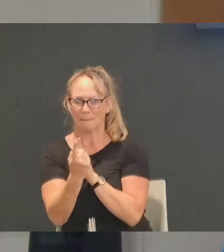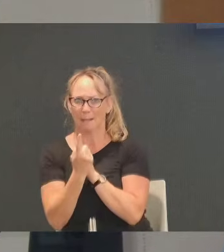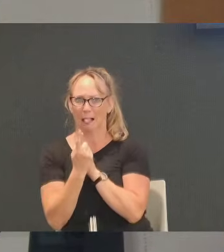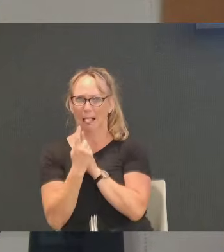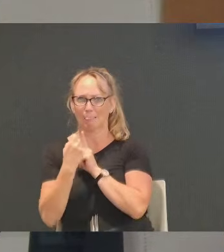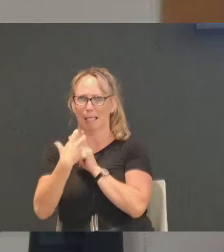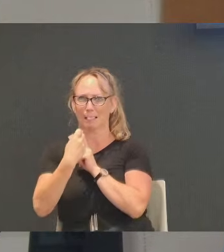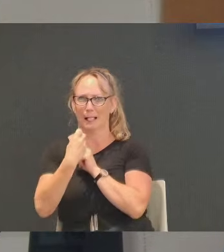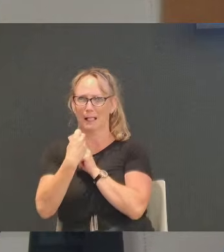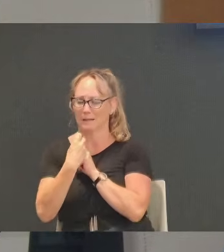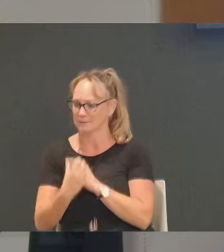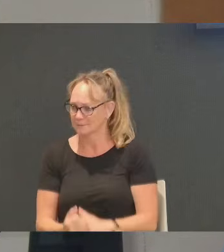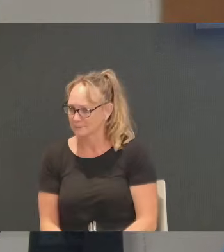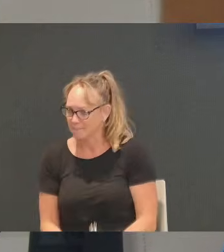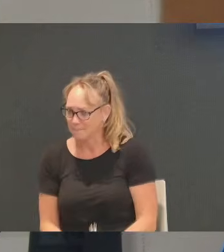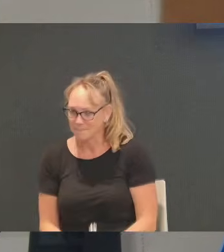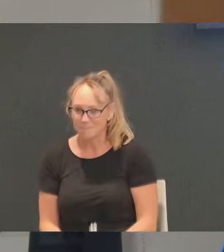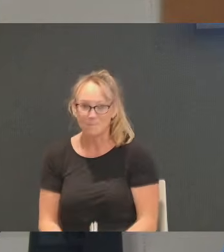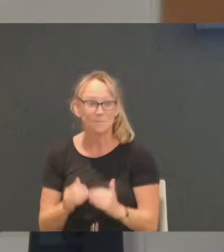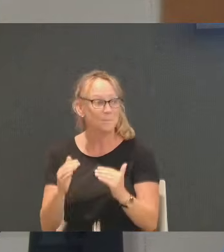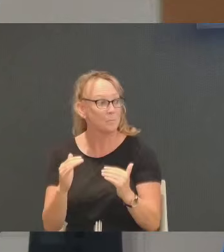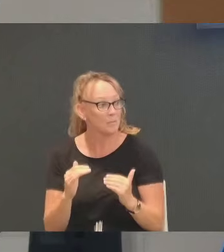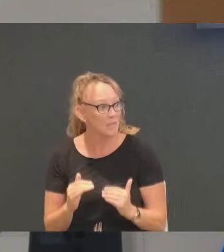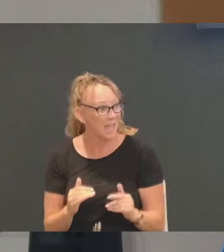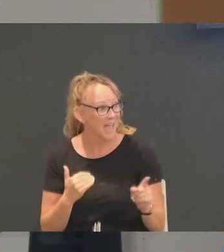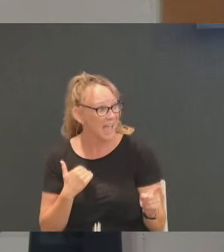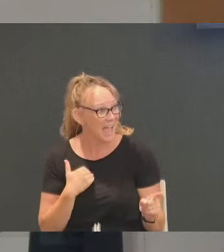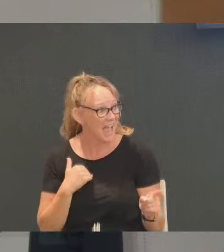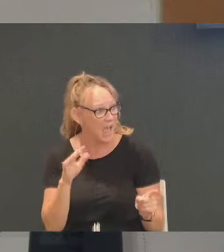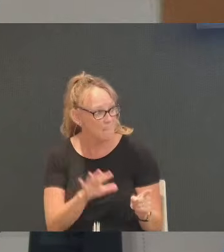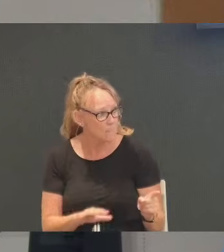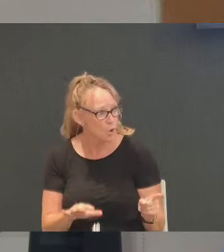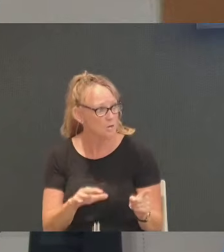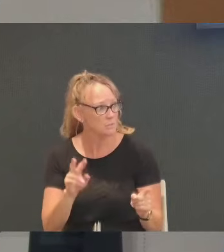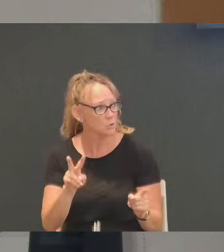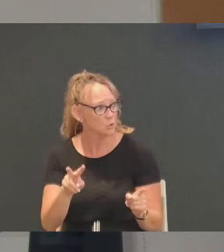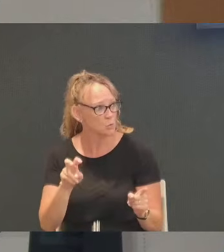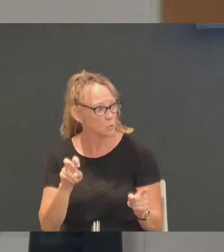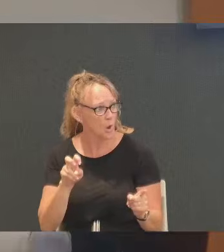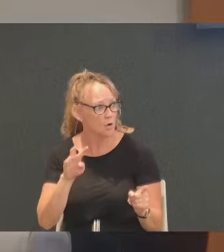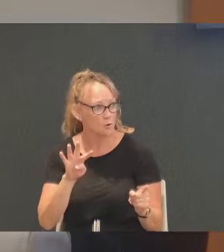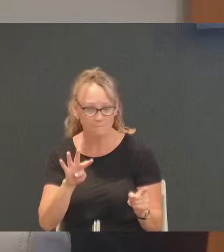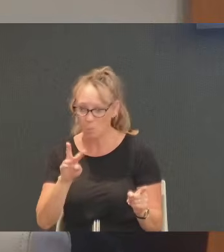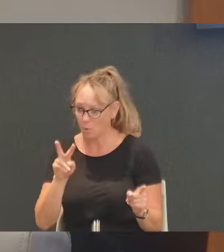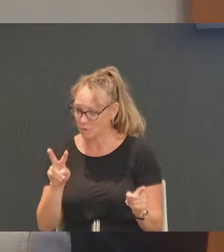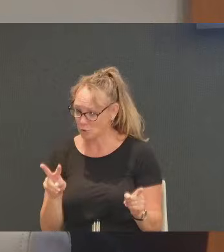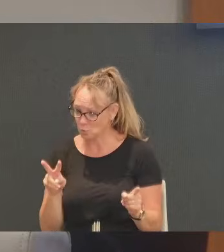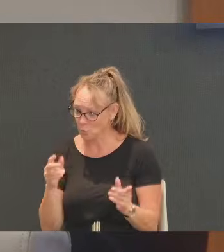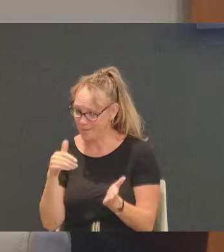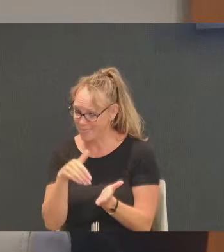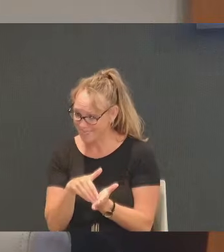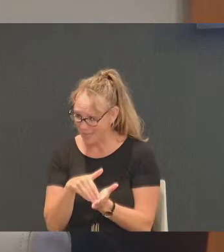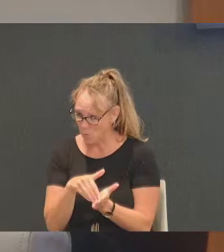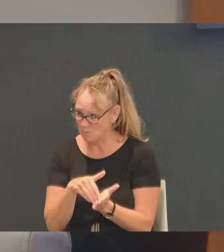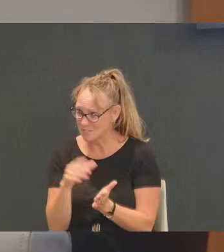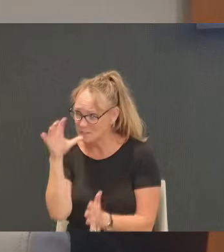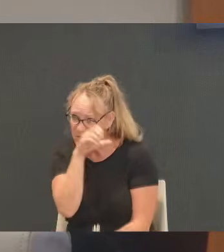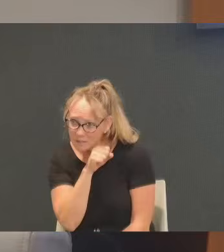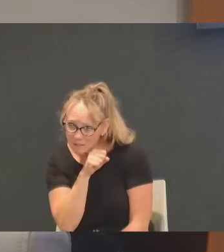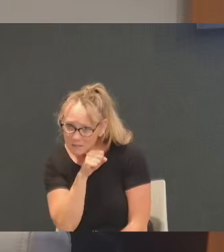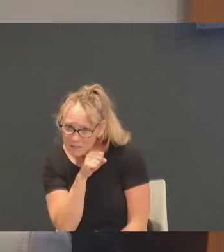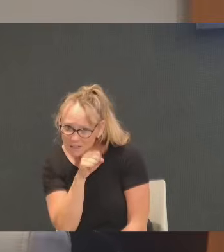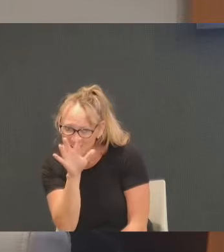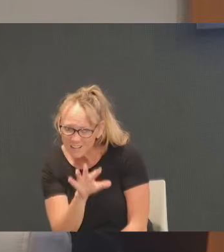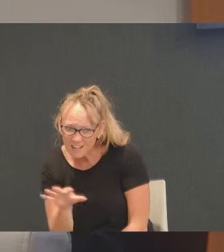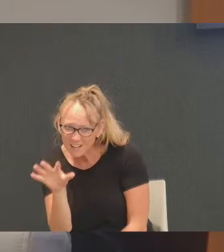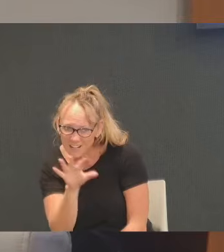you have approximate Yes. 242,000 approximate. Yeah. So it is I believe it's $40 there's 475